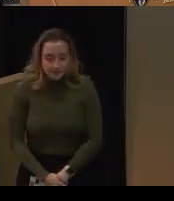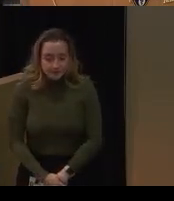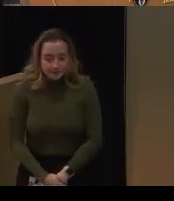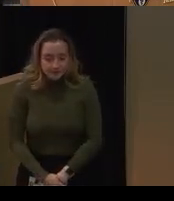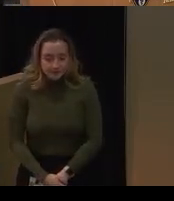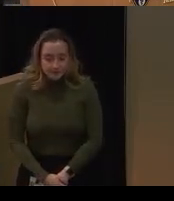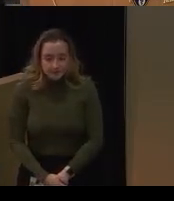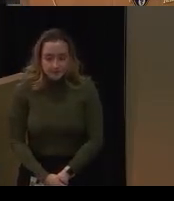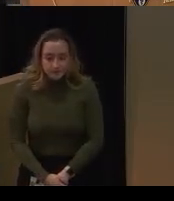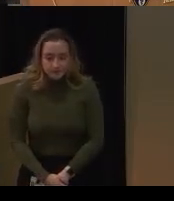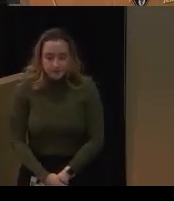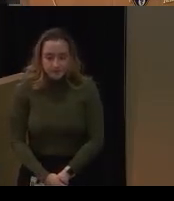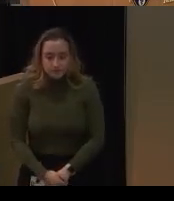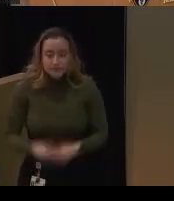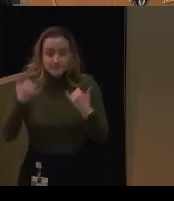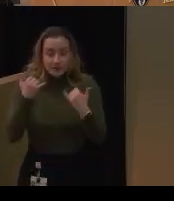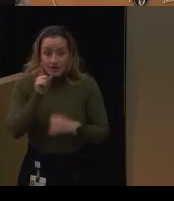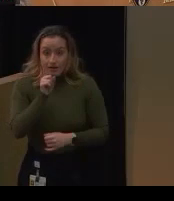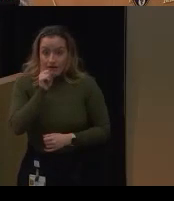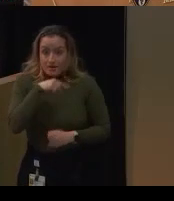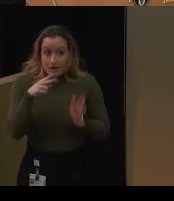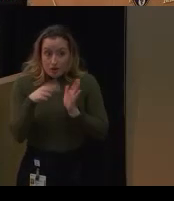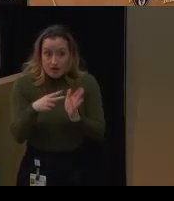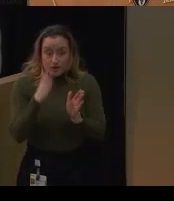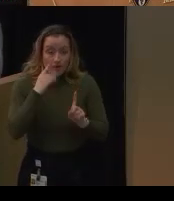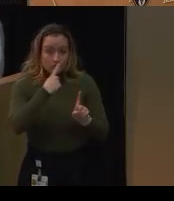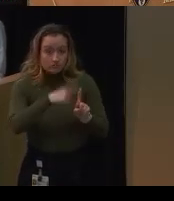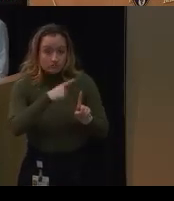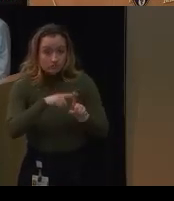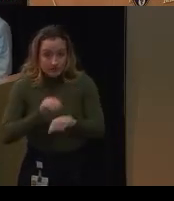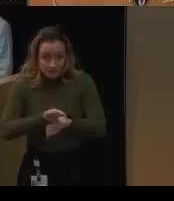any empirical reason to believe that fiction reading positively influences social ability